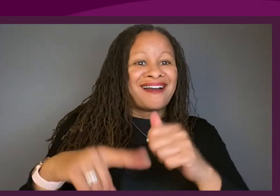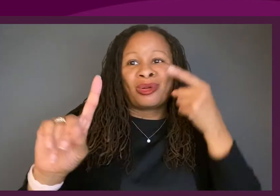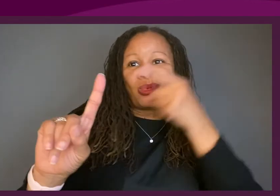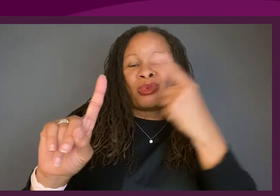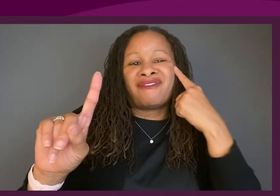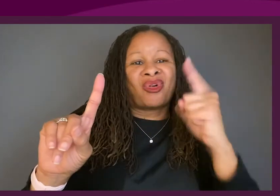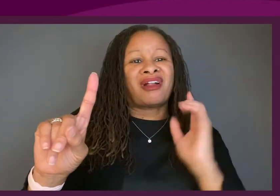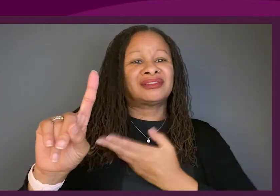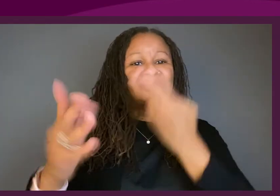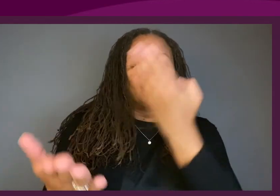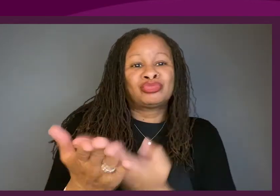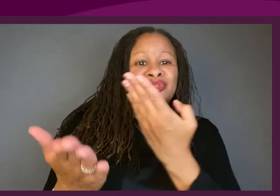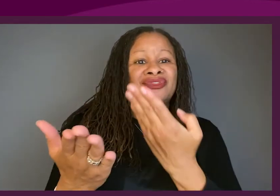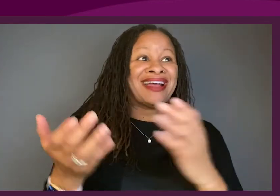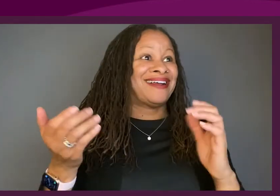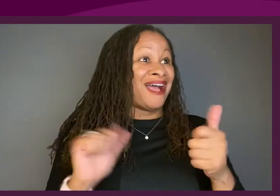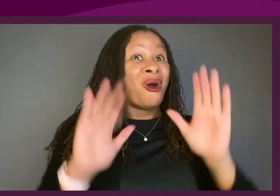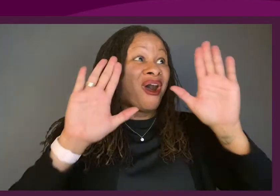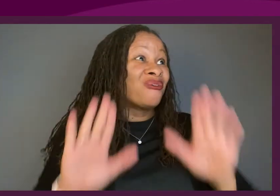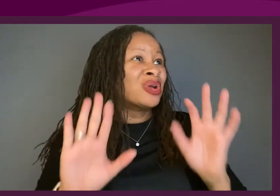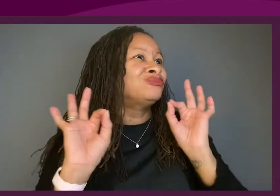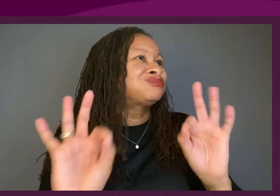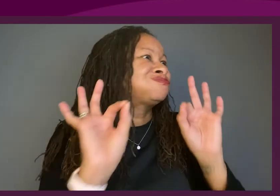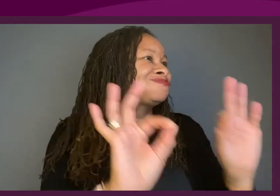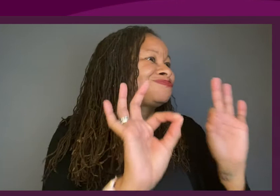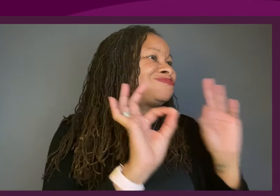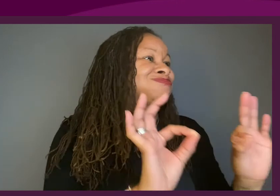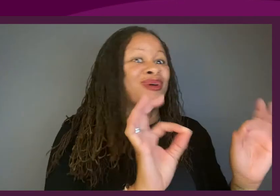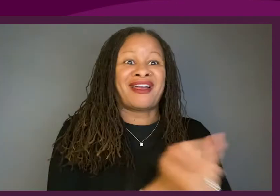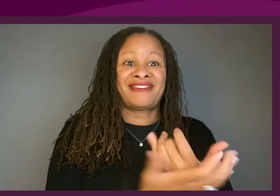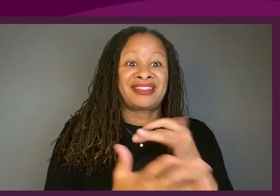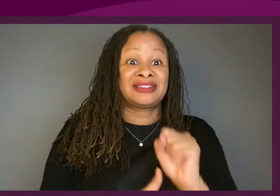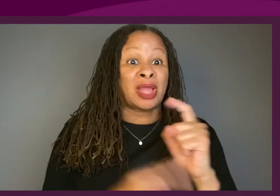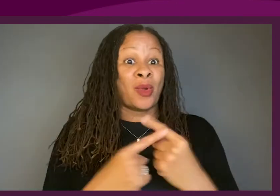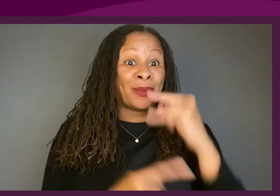When we were kids and we were participating in fire drills in school and they timed everybody